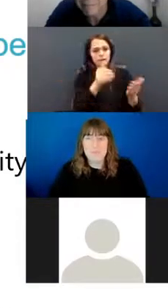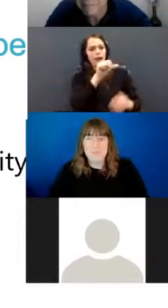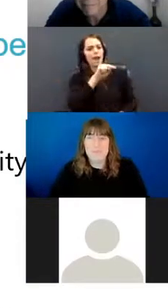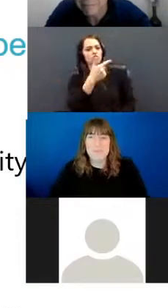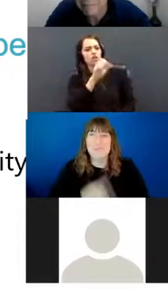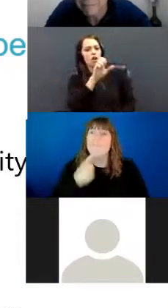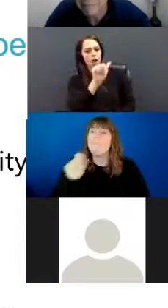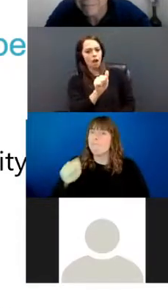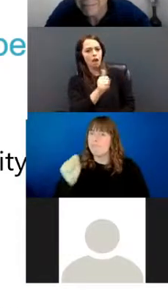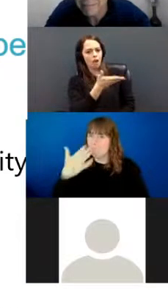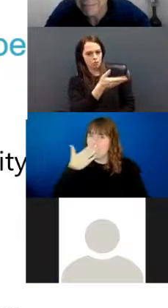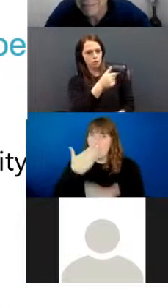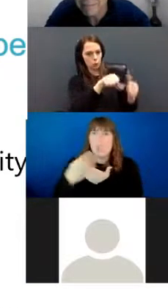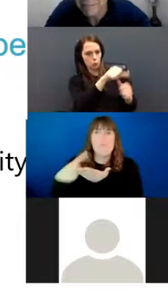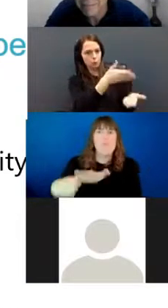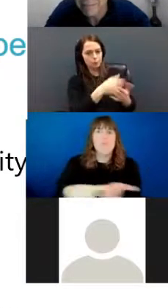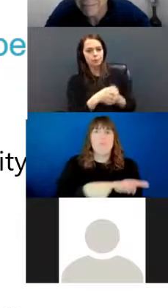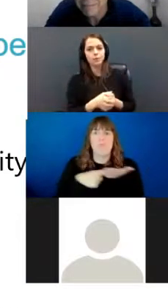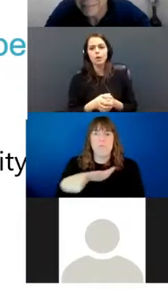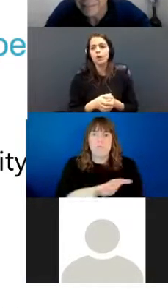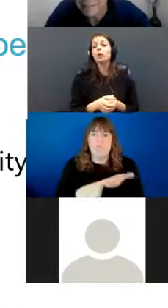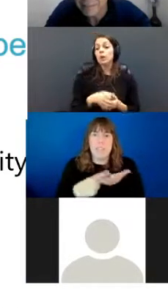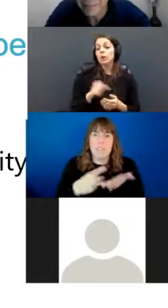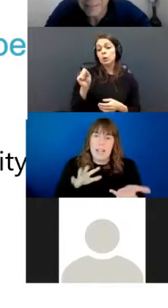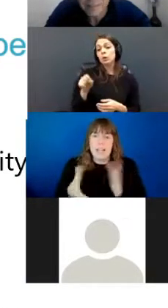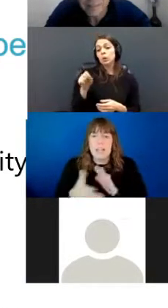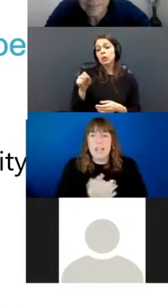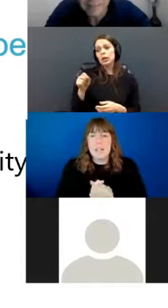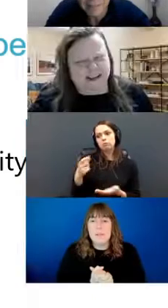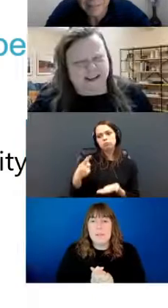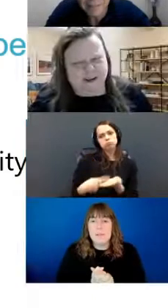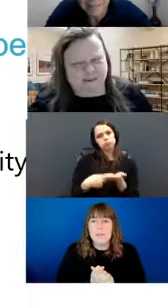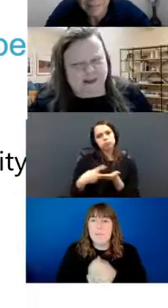uh discussion although sometimes there's maybe a couple of members i had to say hey what do you